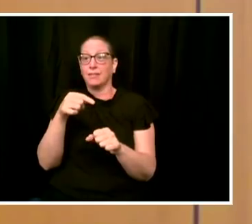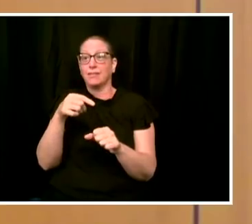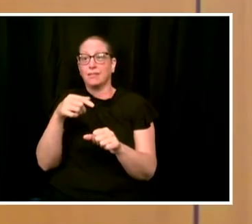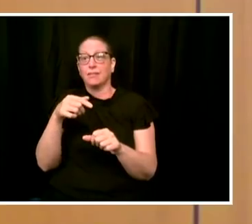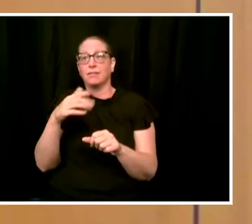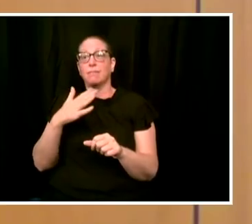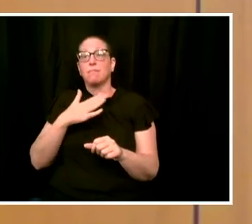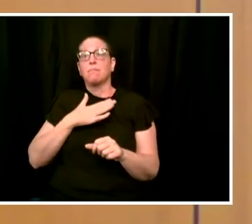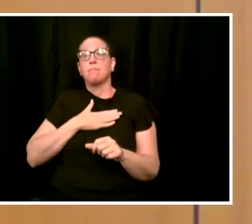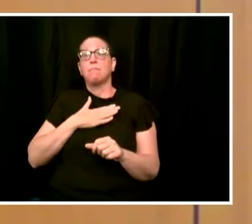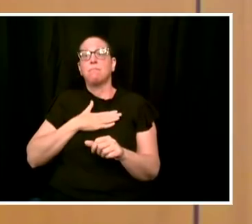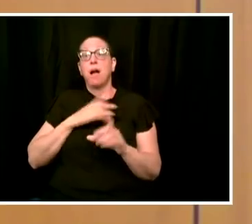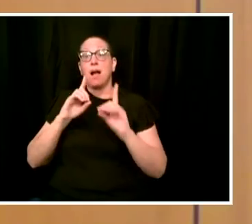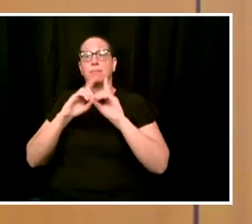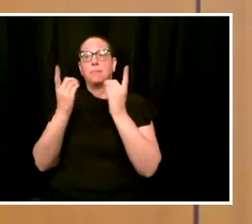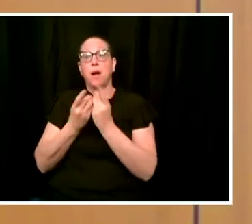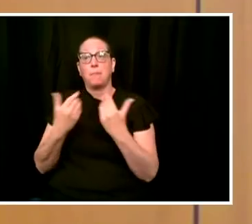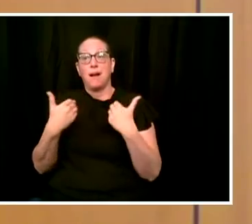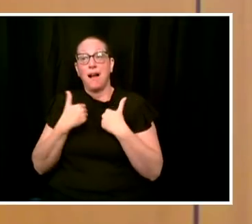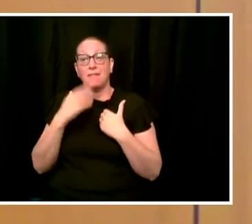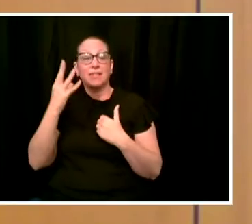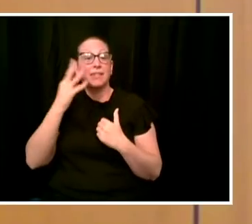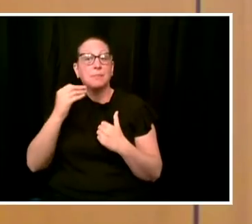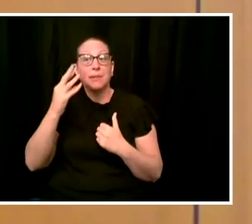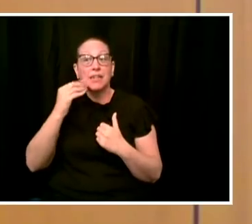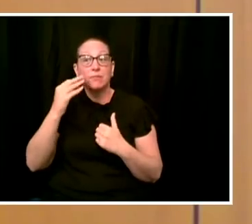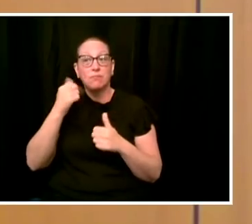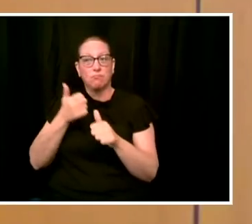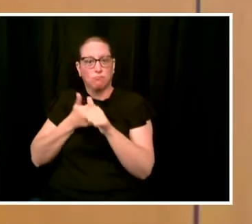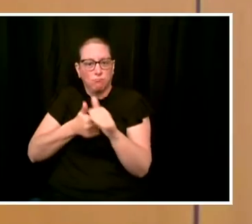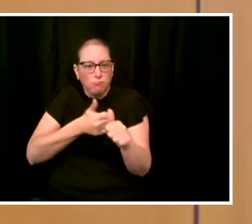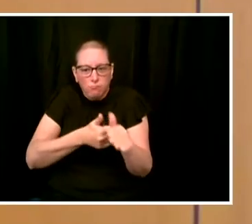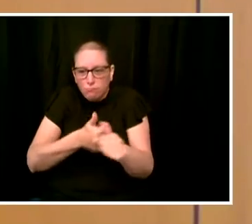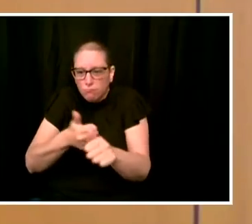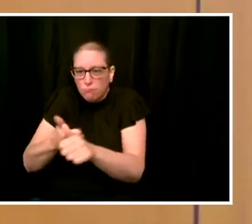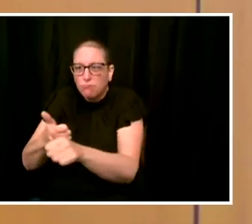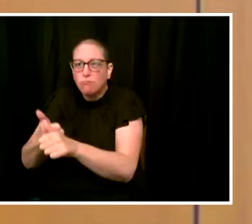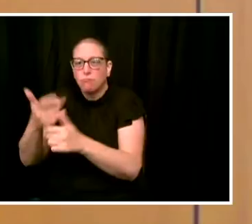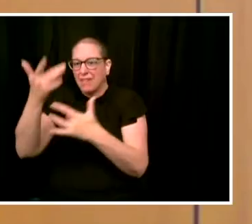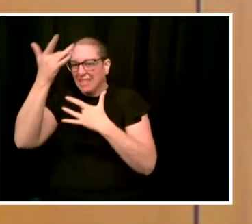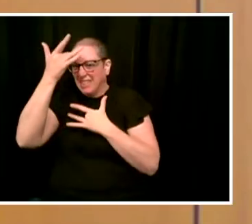WHO HAVE